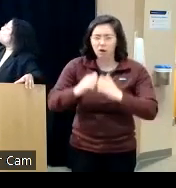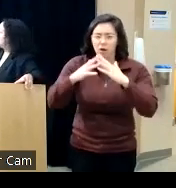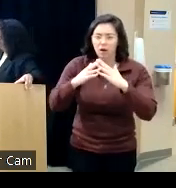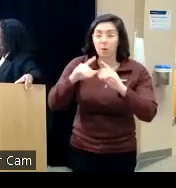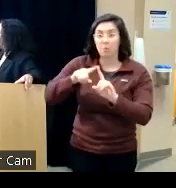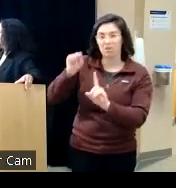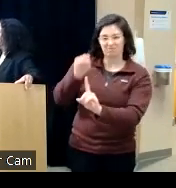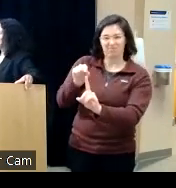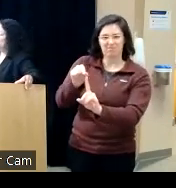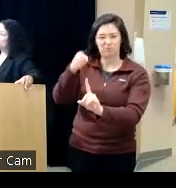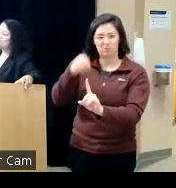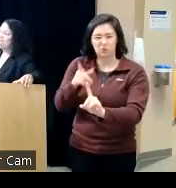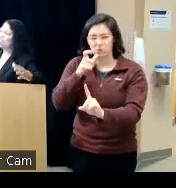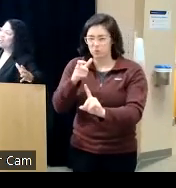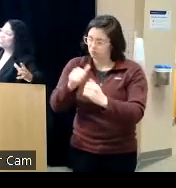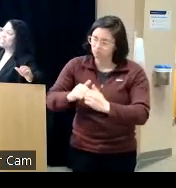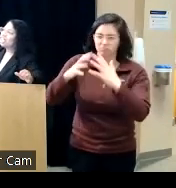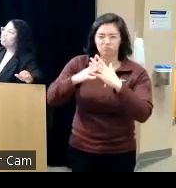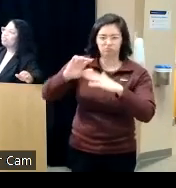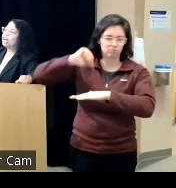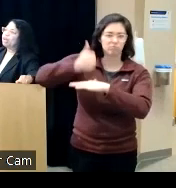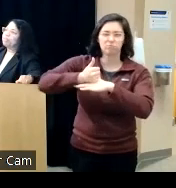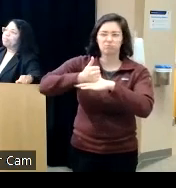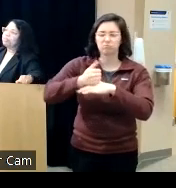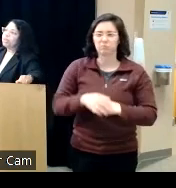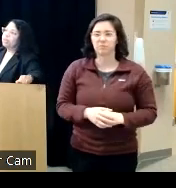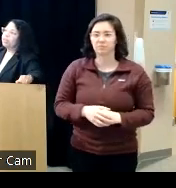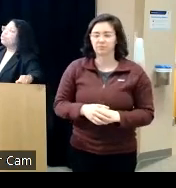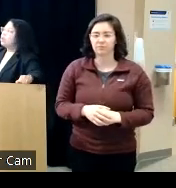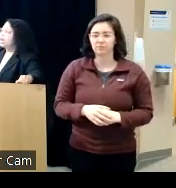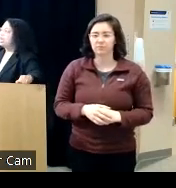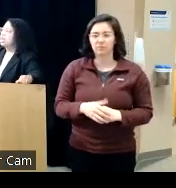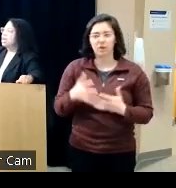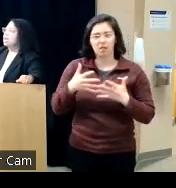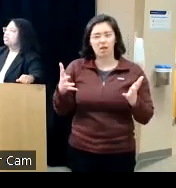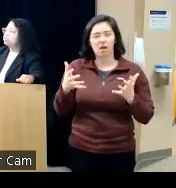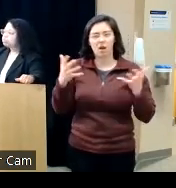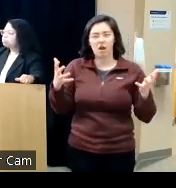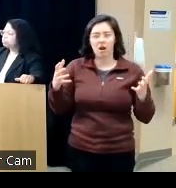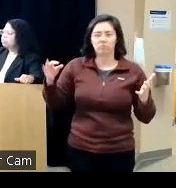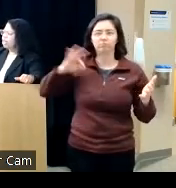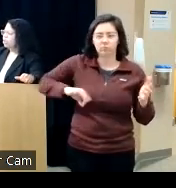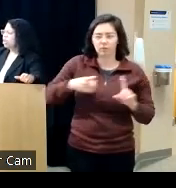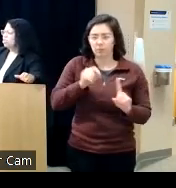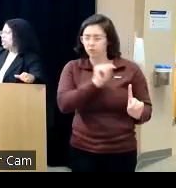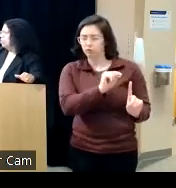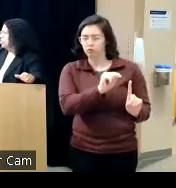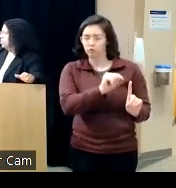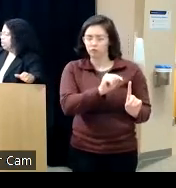that really coined it and it garnered has garnered a lot of um notoriety and has become established